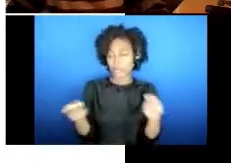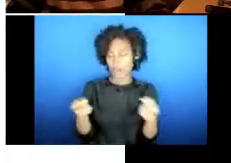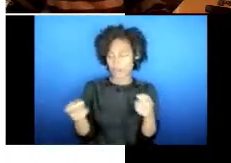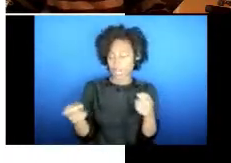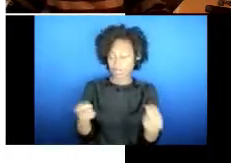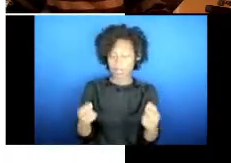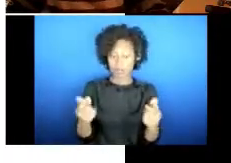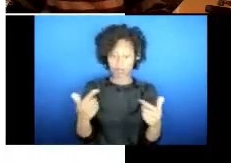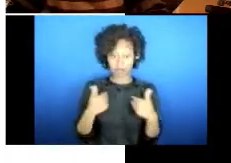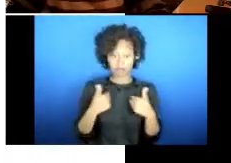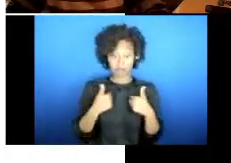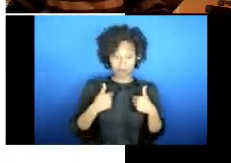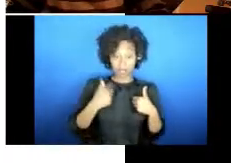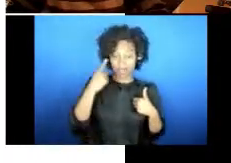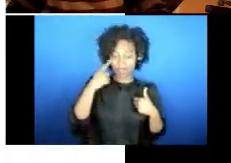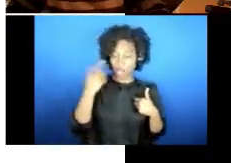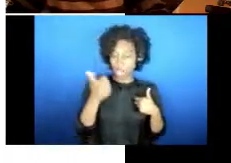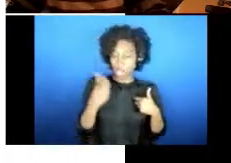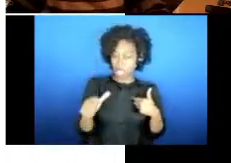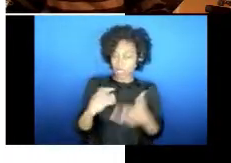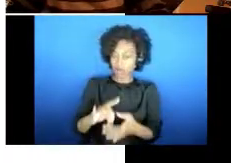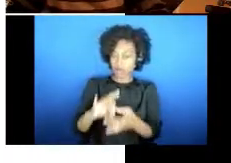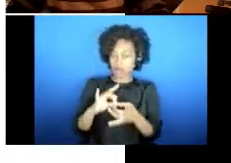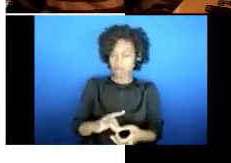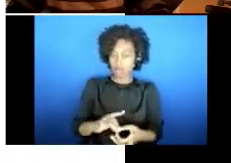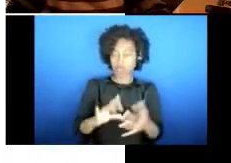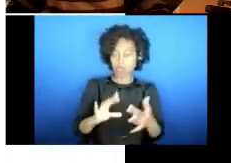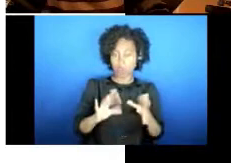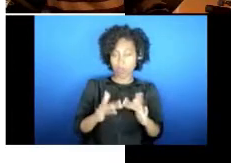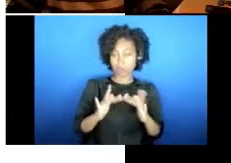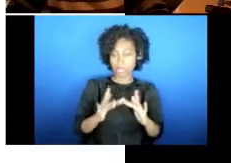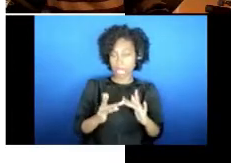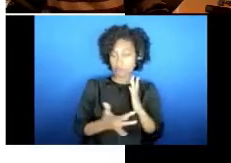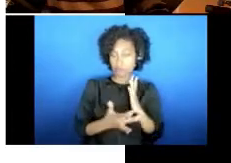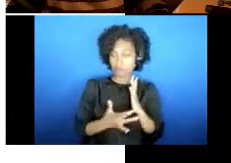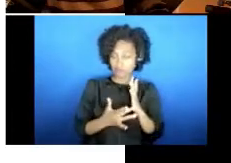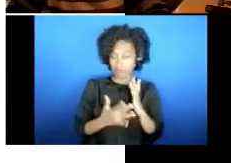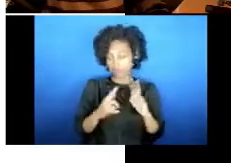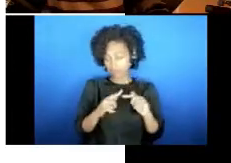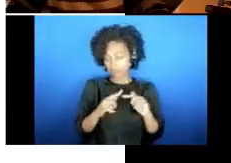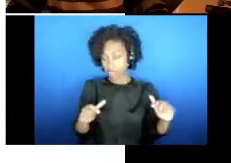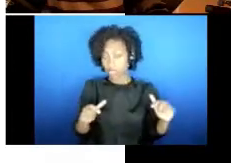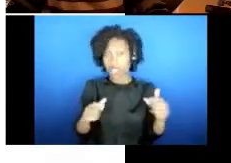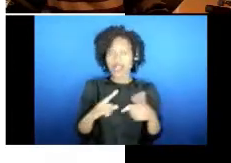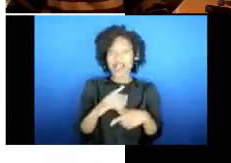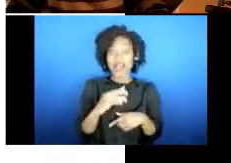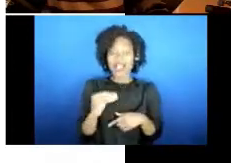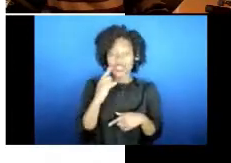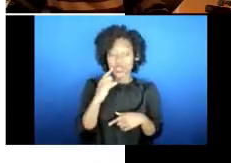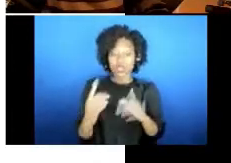14:04:44 or anything for website related or you can reach our communication team, for